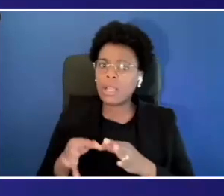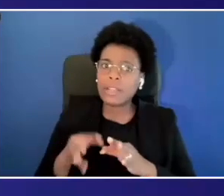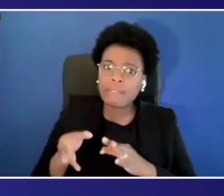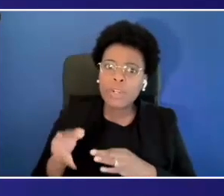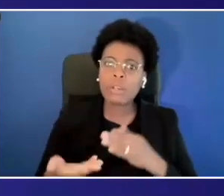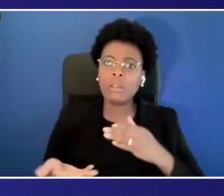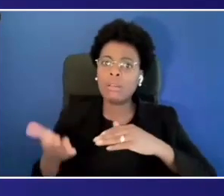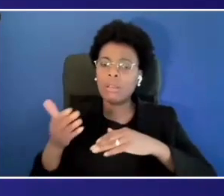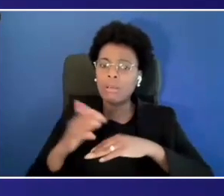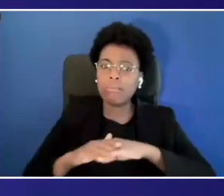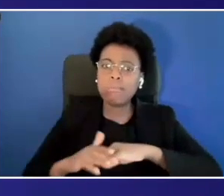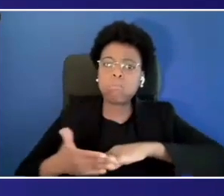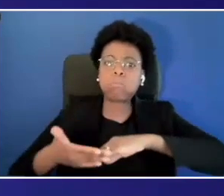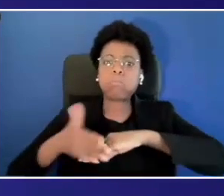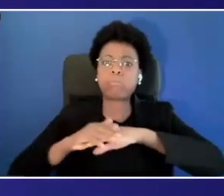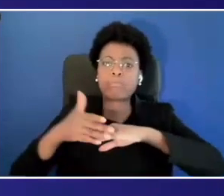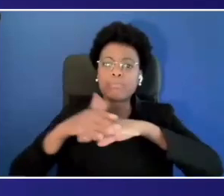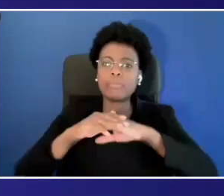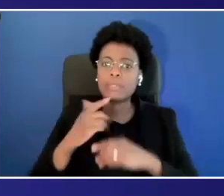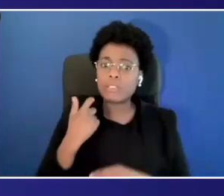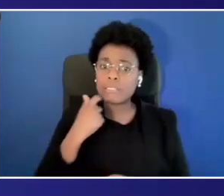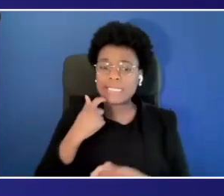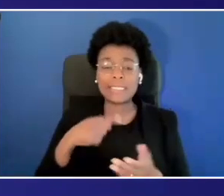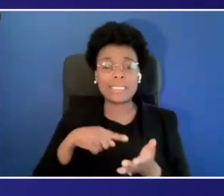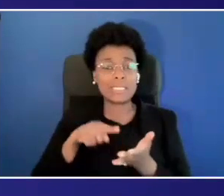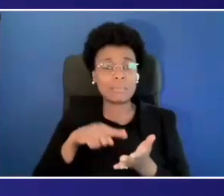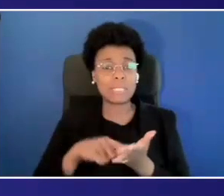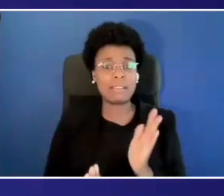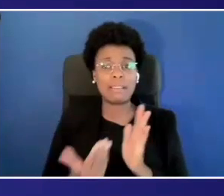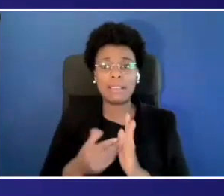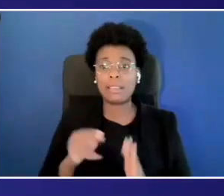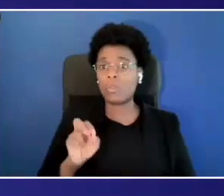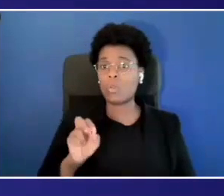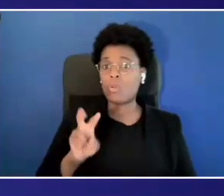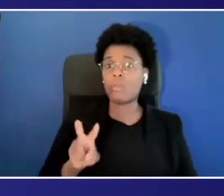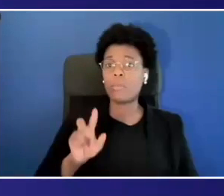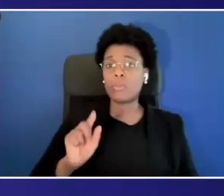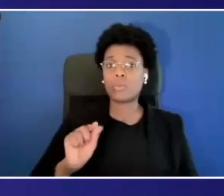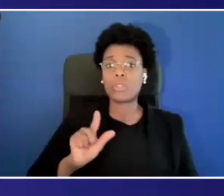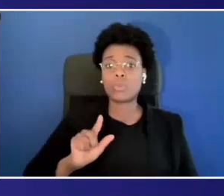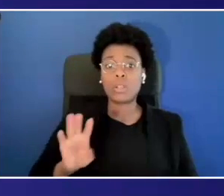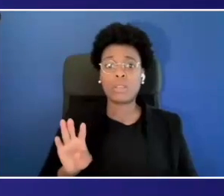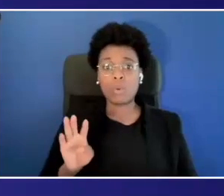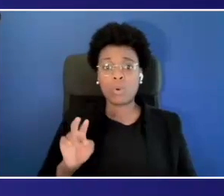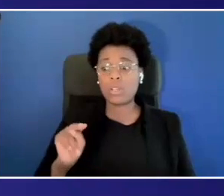Recently, I started making payments back in November, 2024 to now that my student long provider.